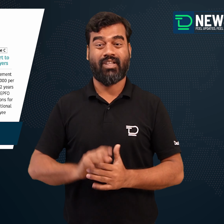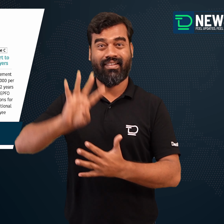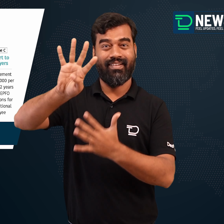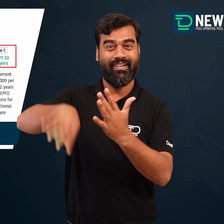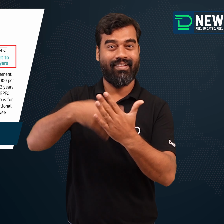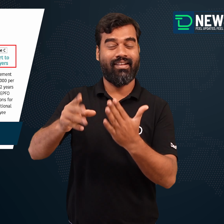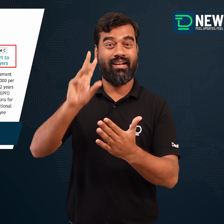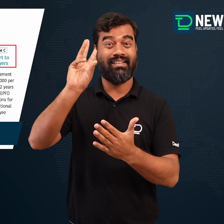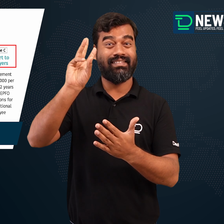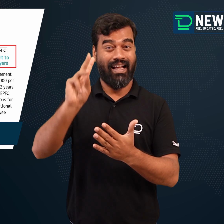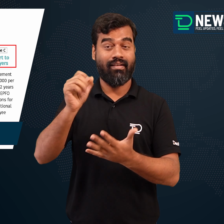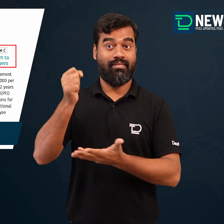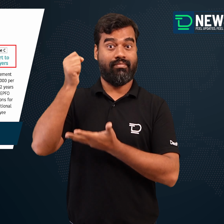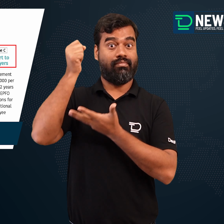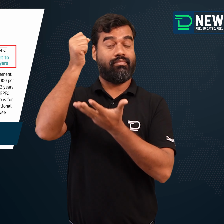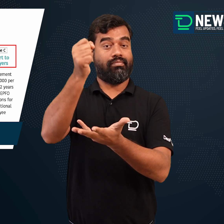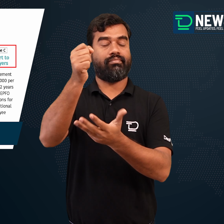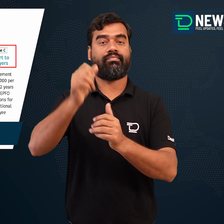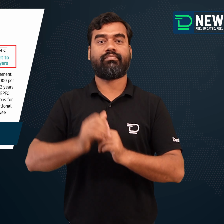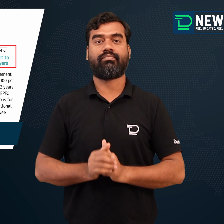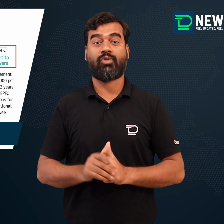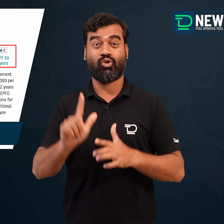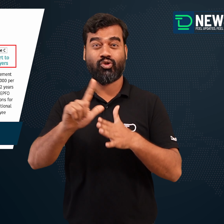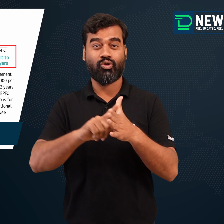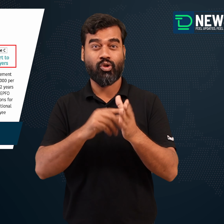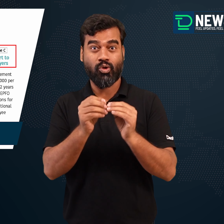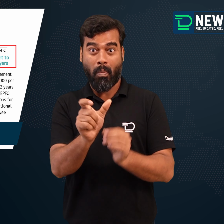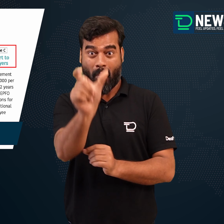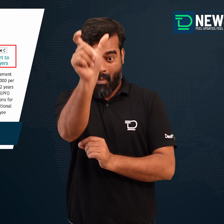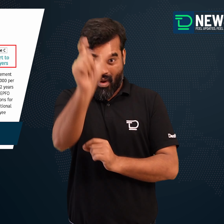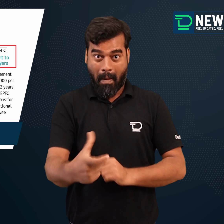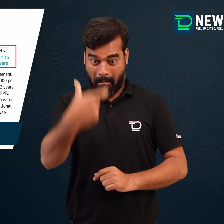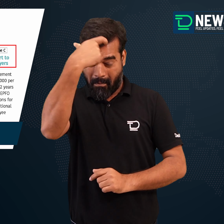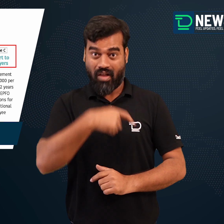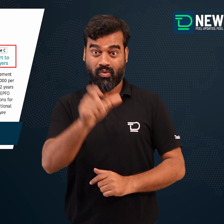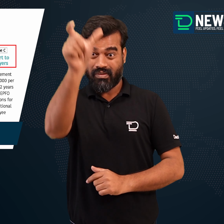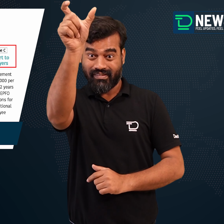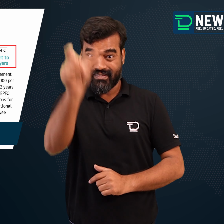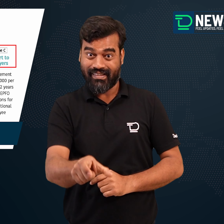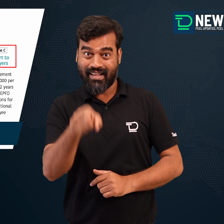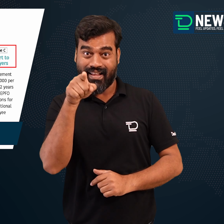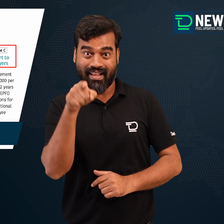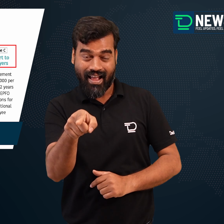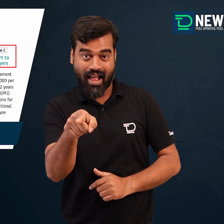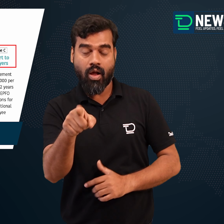Third Plan: This plan is focused on employers.